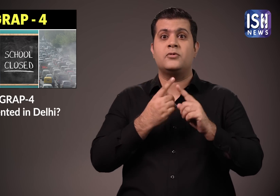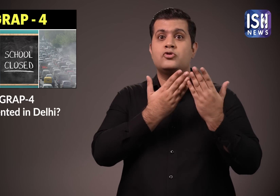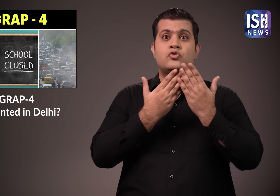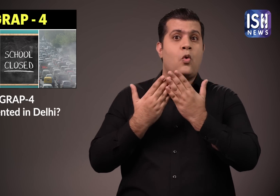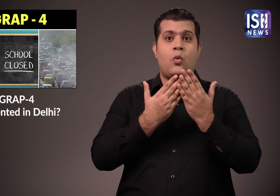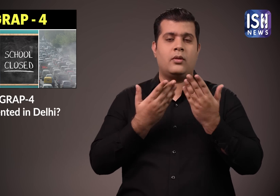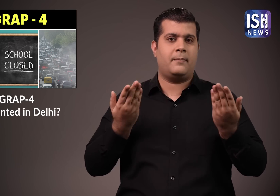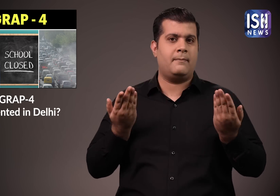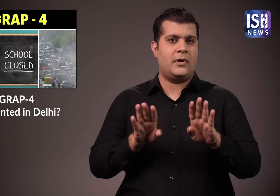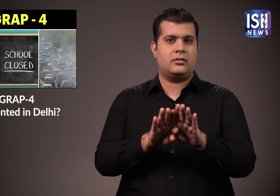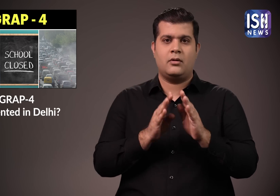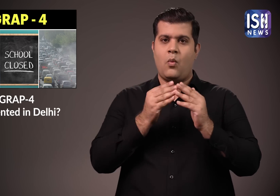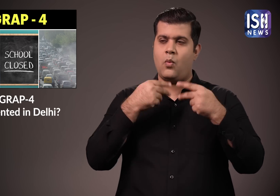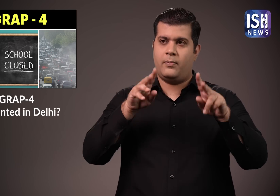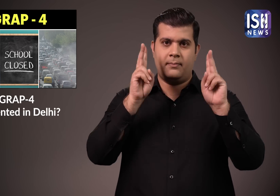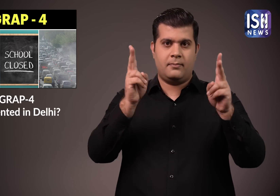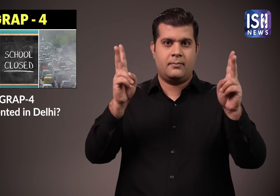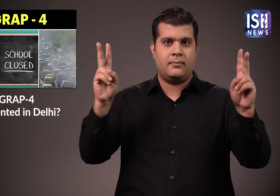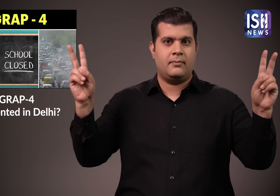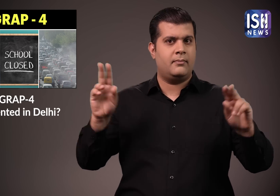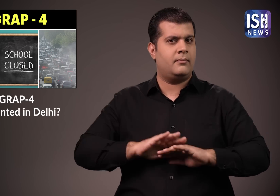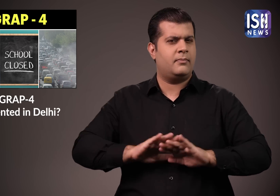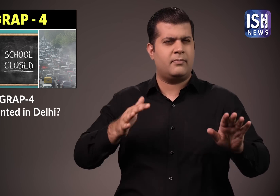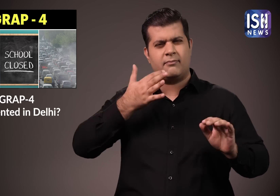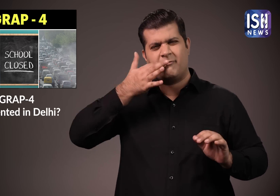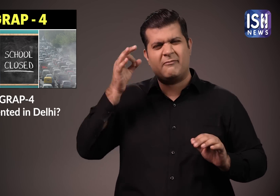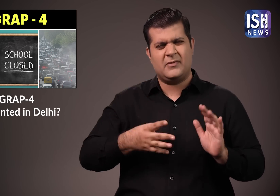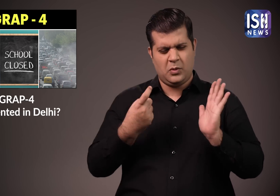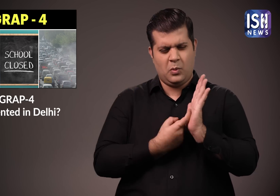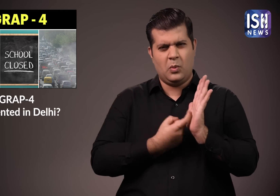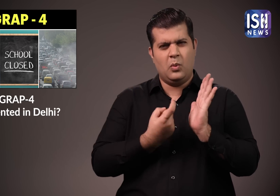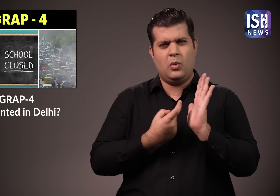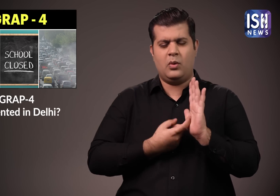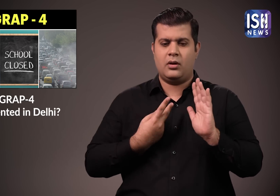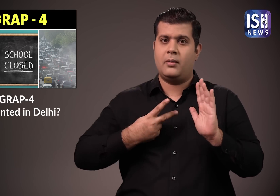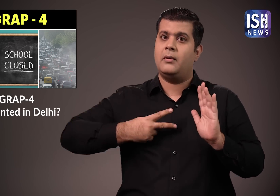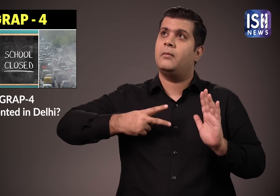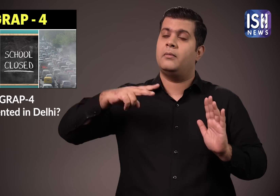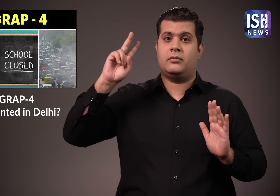Schools will also be closed under this category that has severe restrictions.